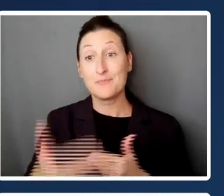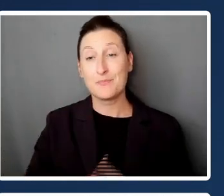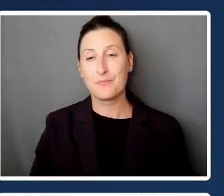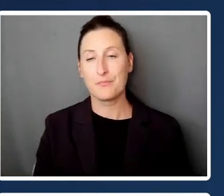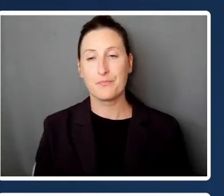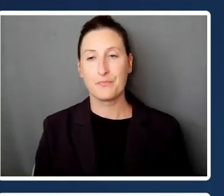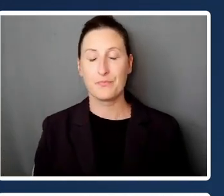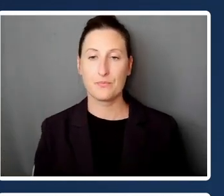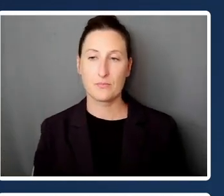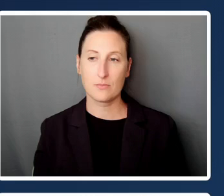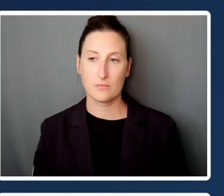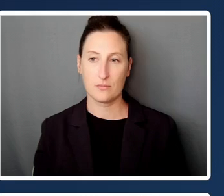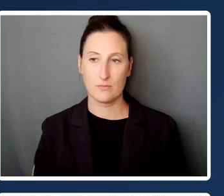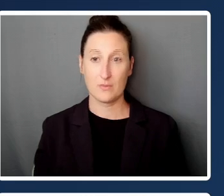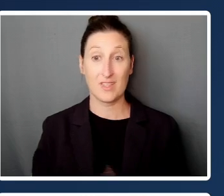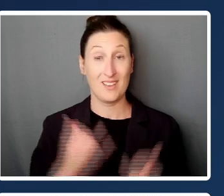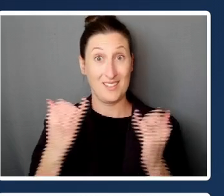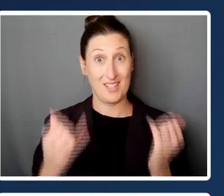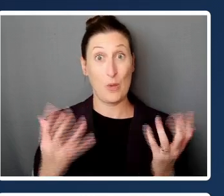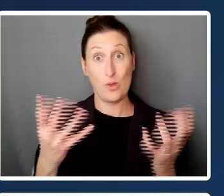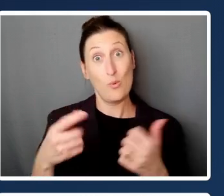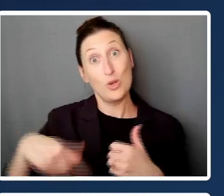And so now, we'd like you to take a moment to reflect on the funds